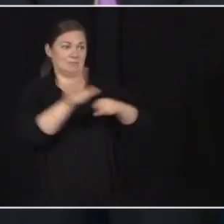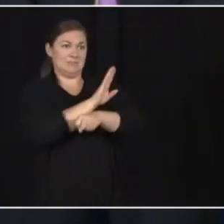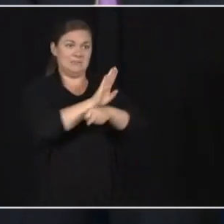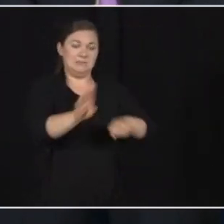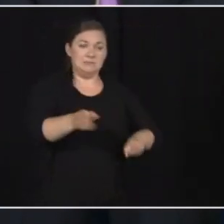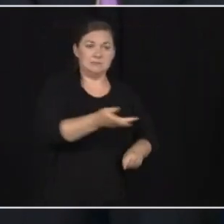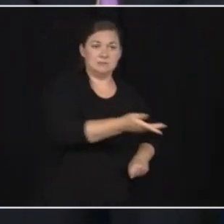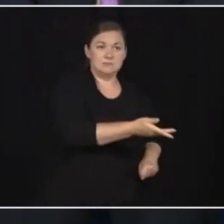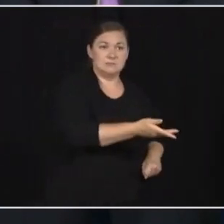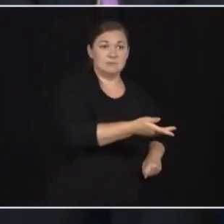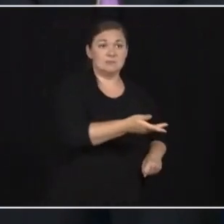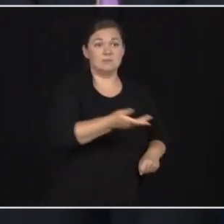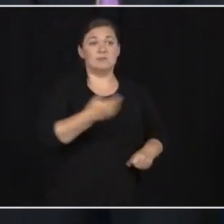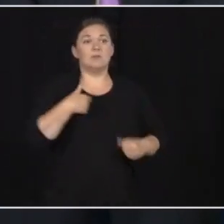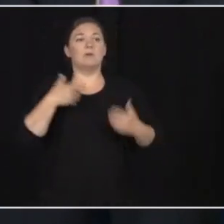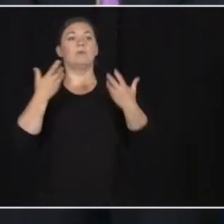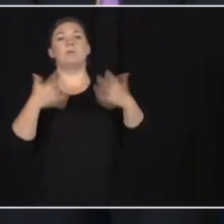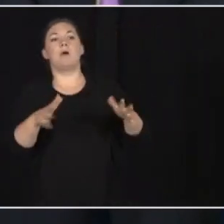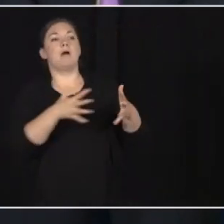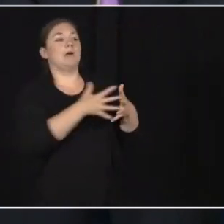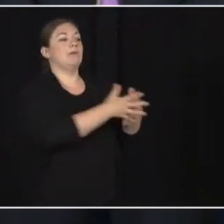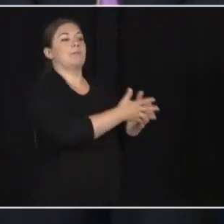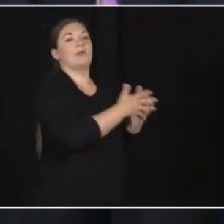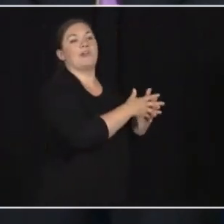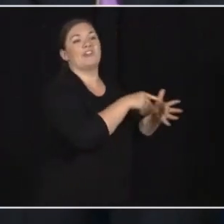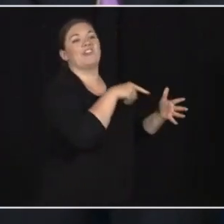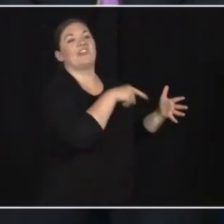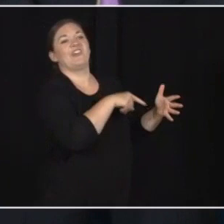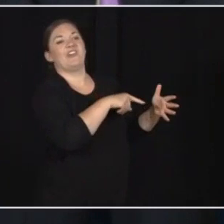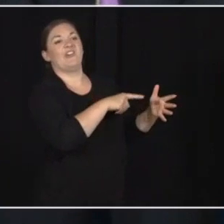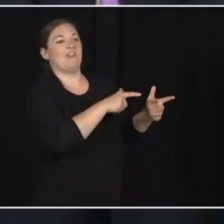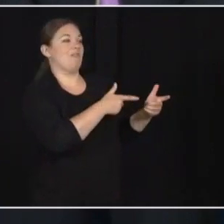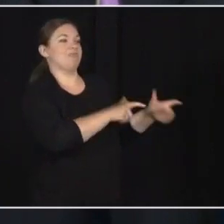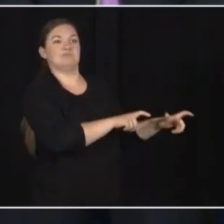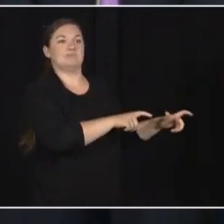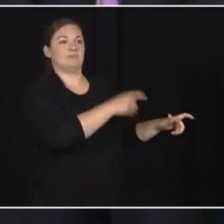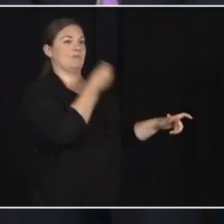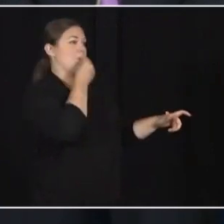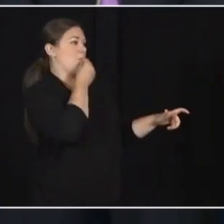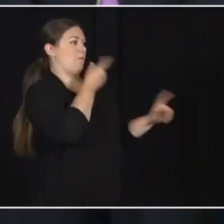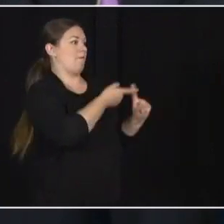Canada but they have massive customers in the US relying on the goods that are coming from Ontario.